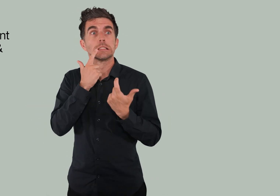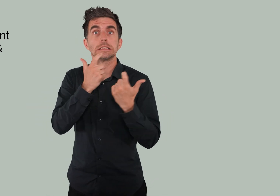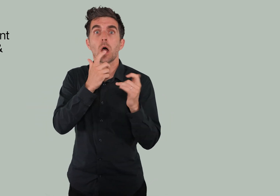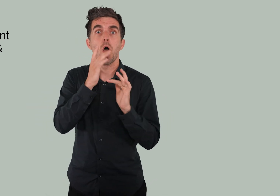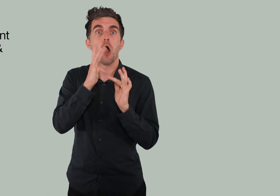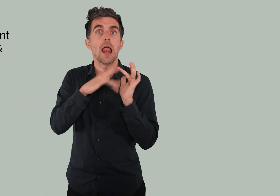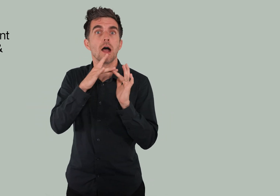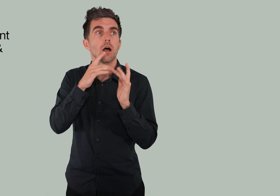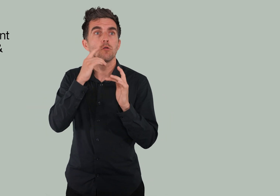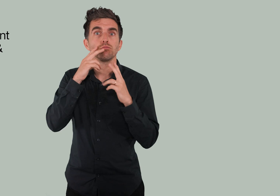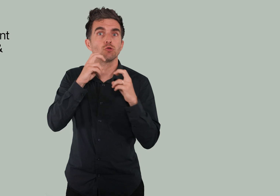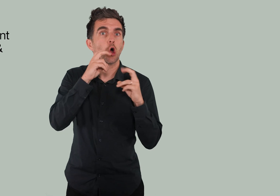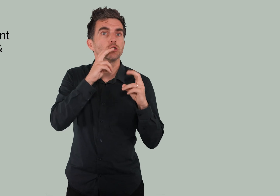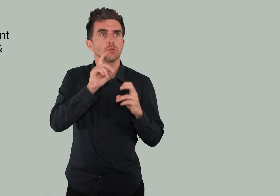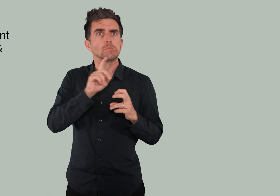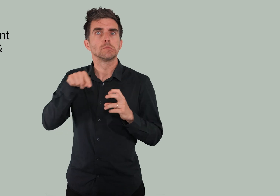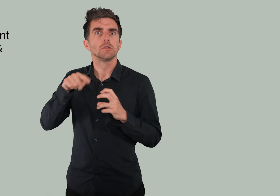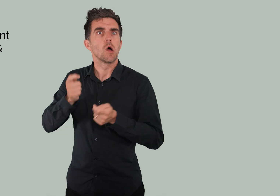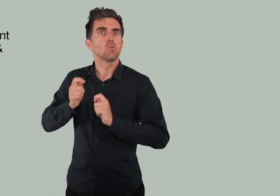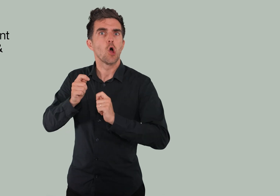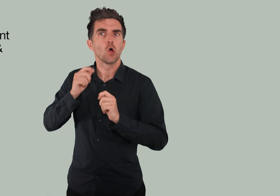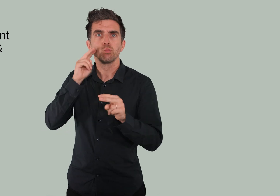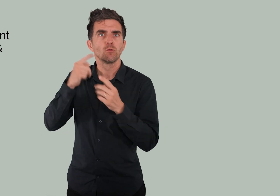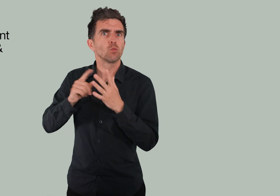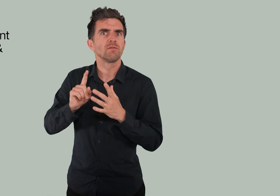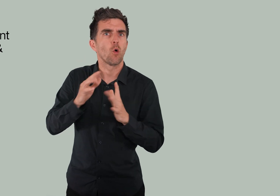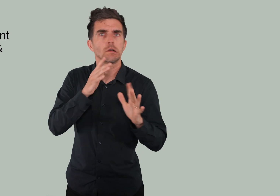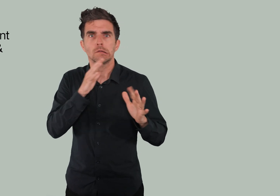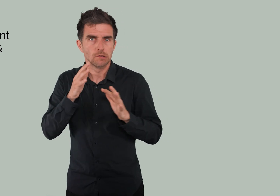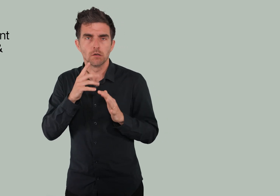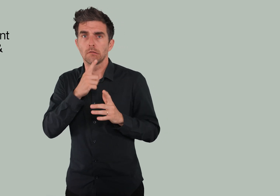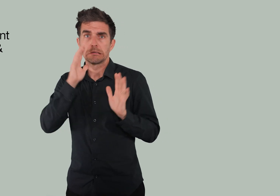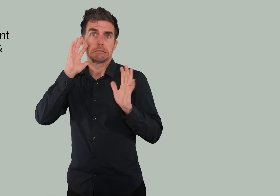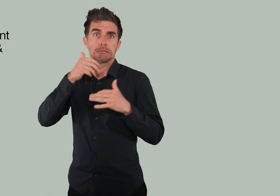own research online about Award Reviews, although they are concerned